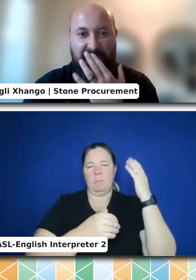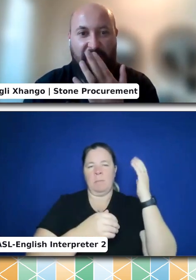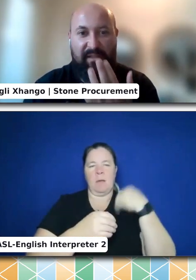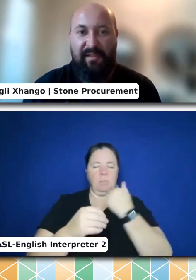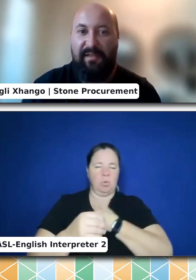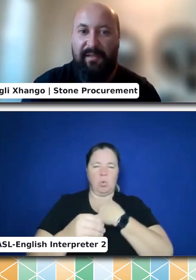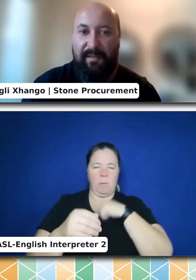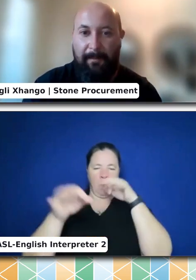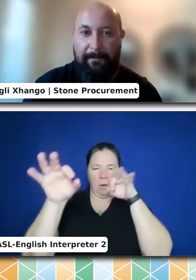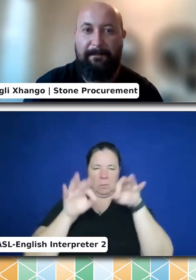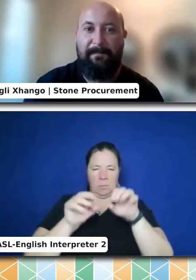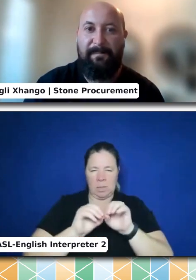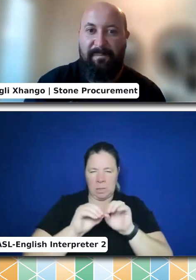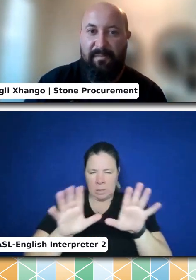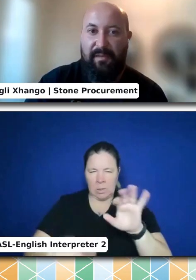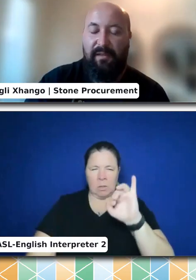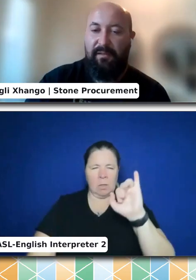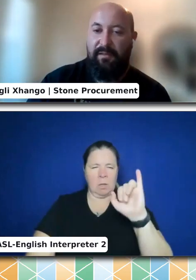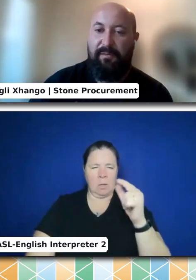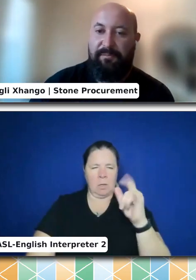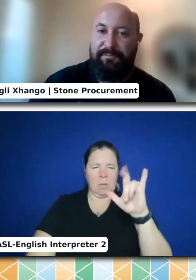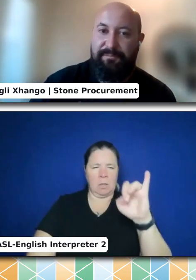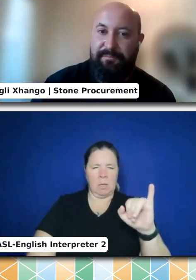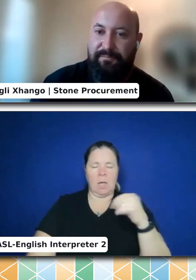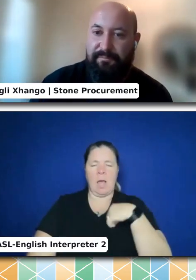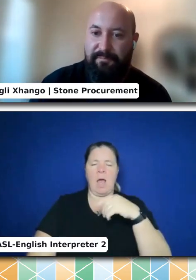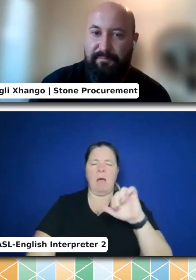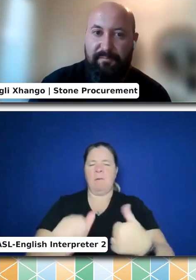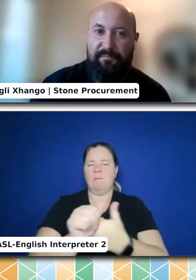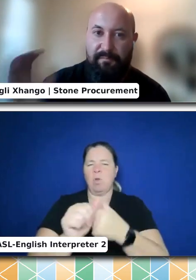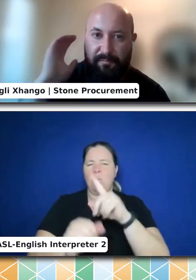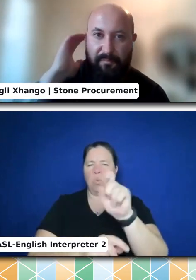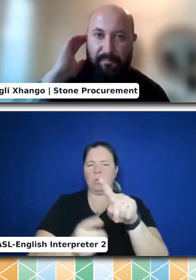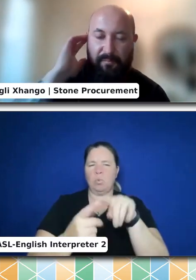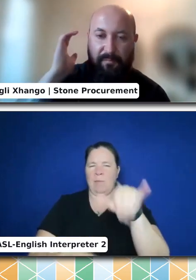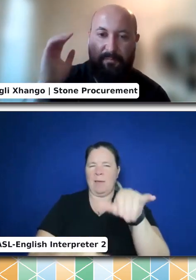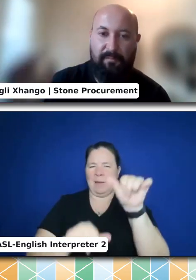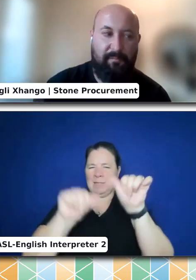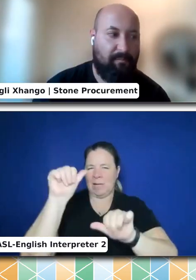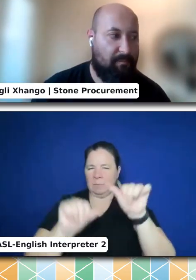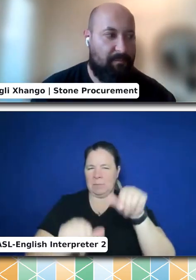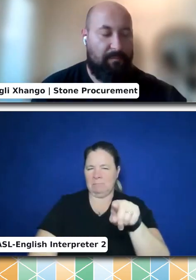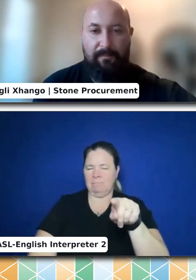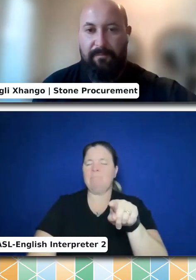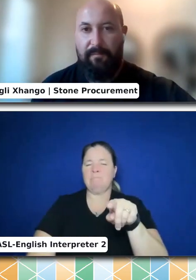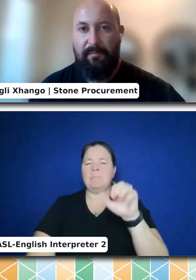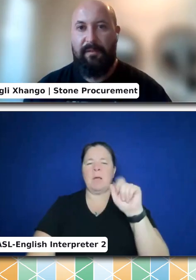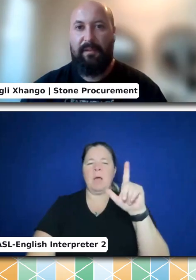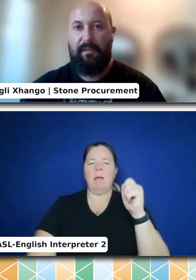Uh, well, Igli, I have a follow-up question to that. Um, uh, you mentioned, uh…